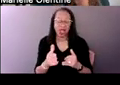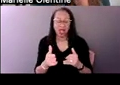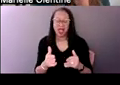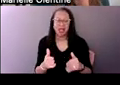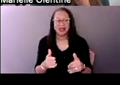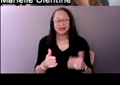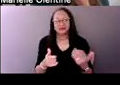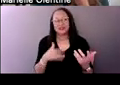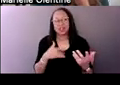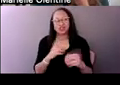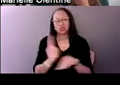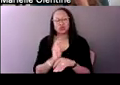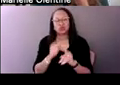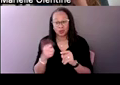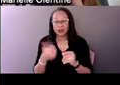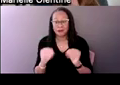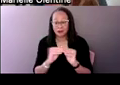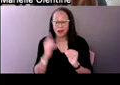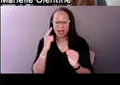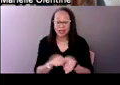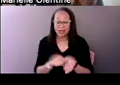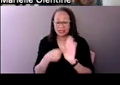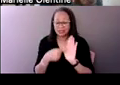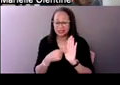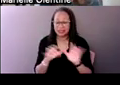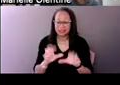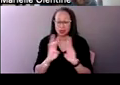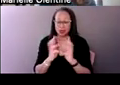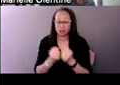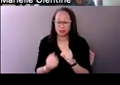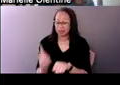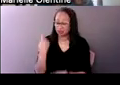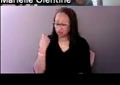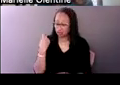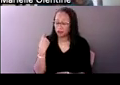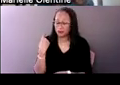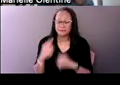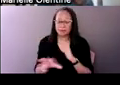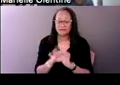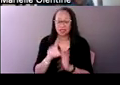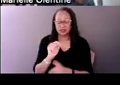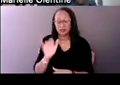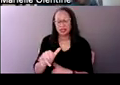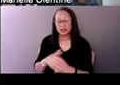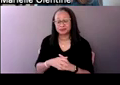transactional in terms of your communications with people. For questions like should I reach out to